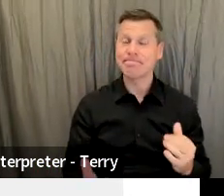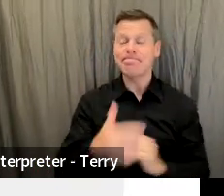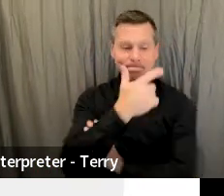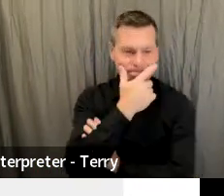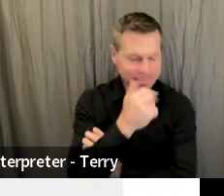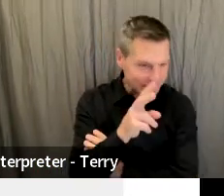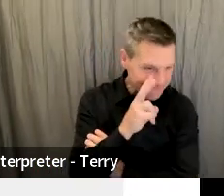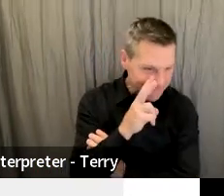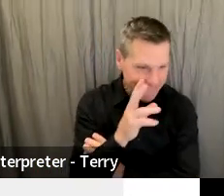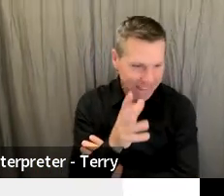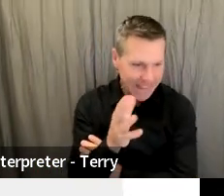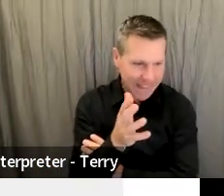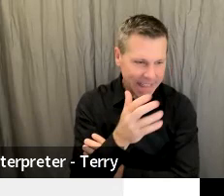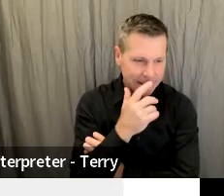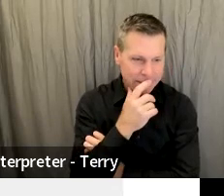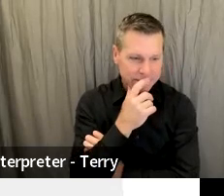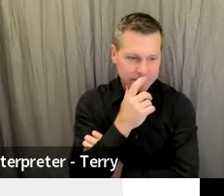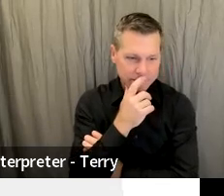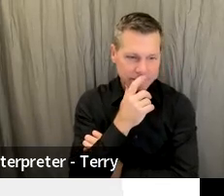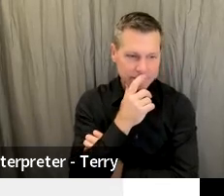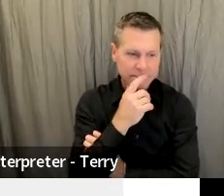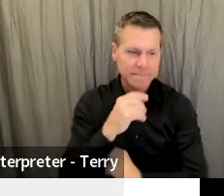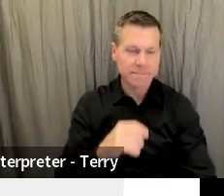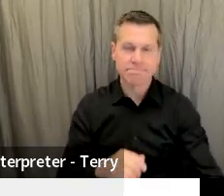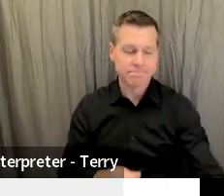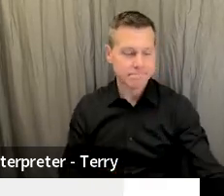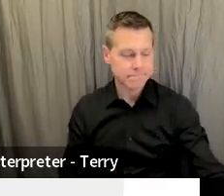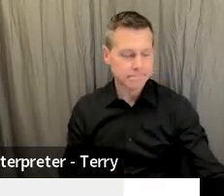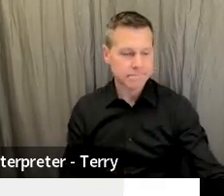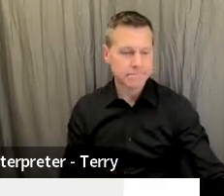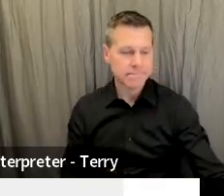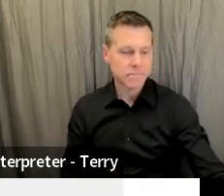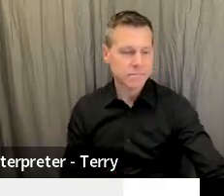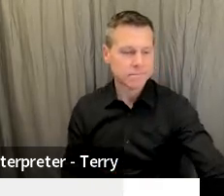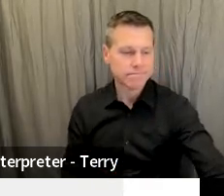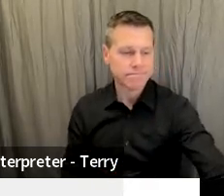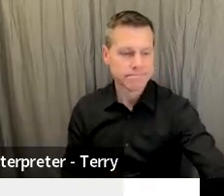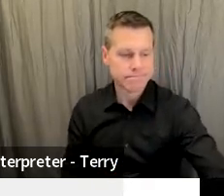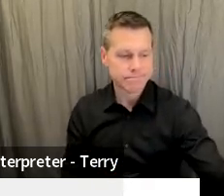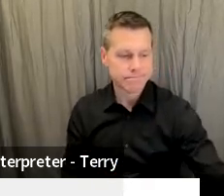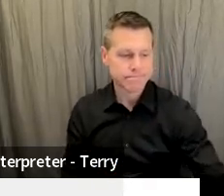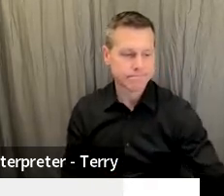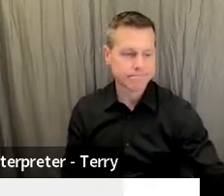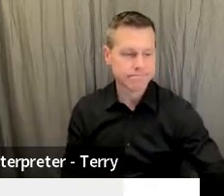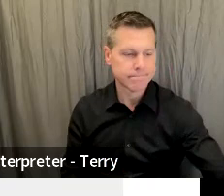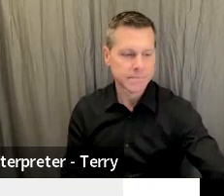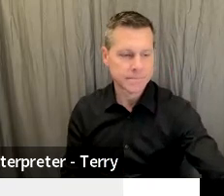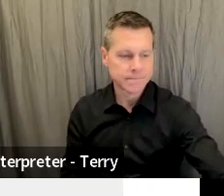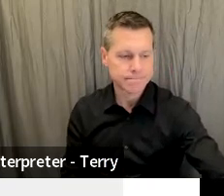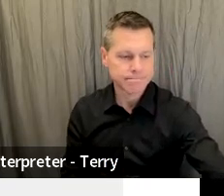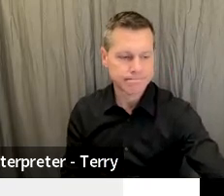I am not going to share my screen quite yet.